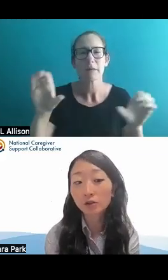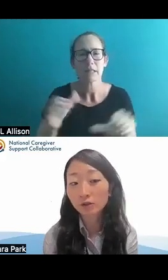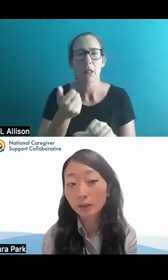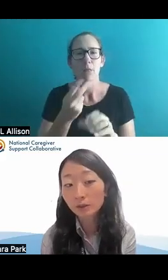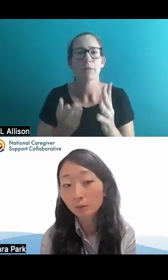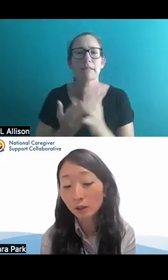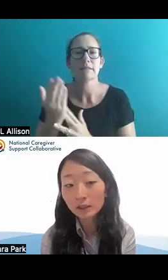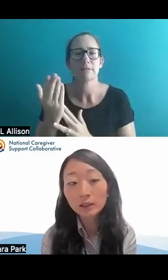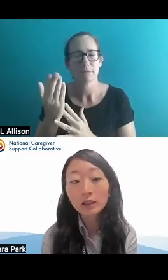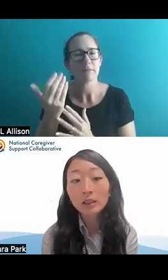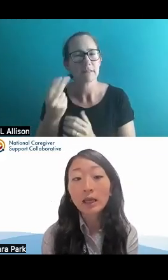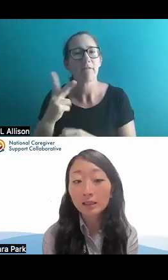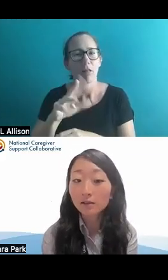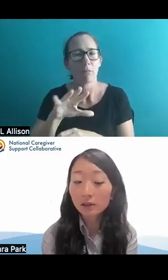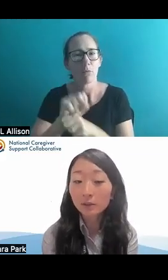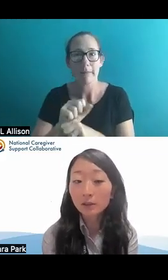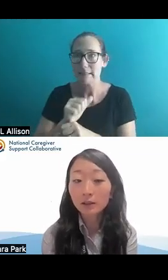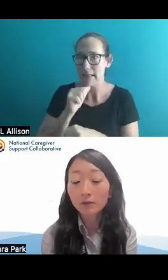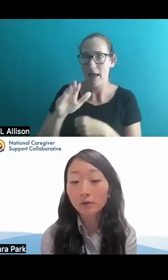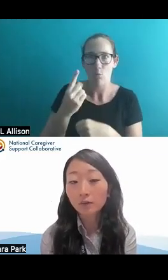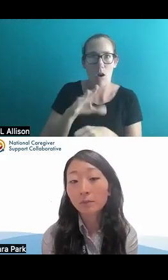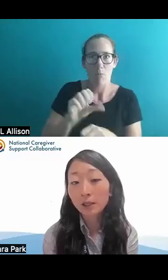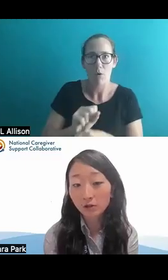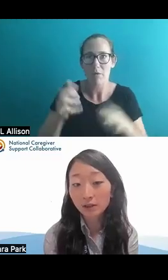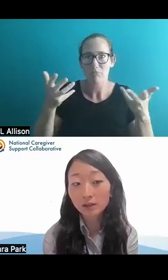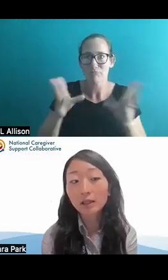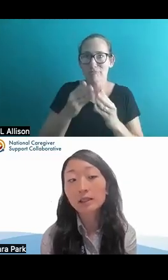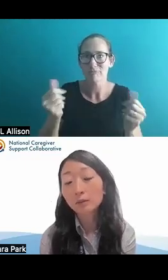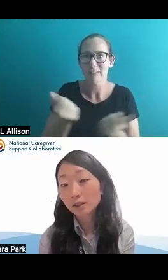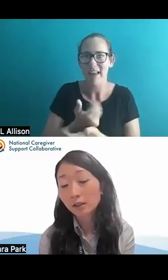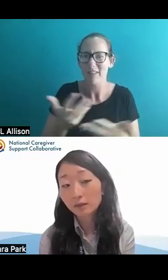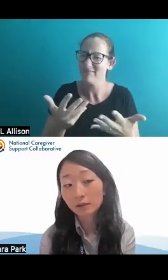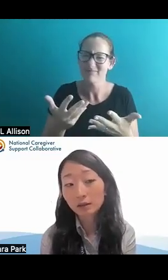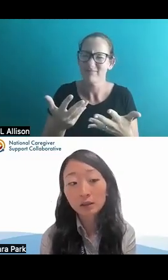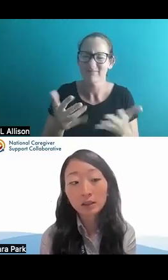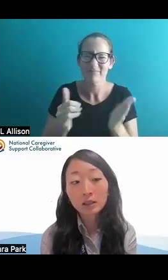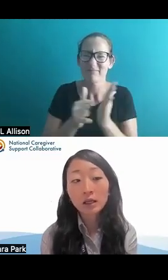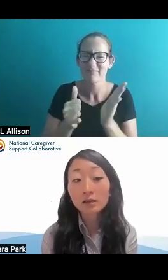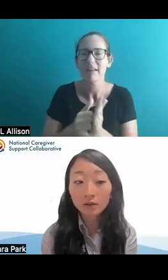just crammed into one and is ultimately beneficial for the patient as well as the caregiver. Another